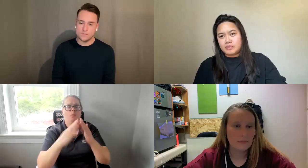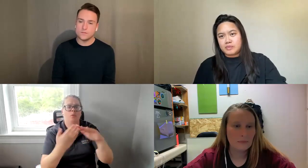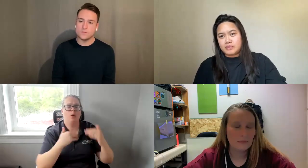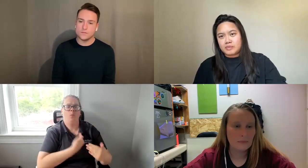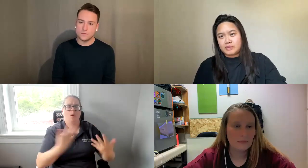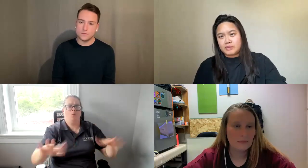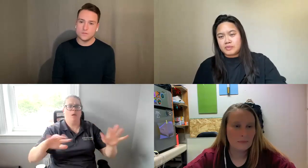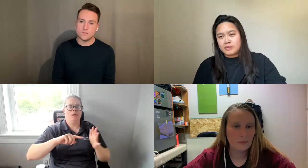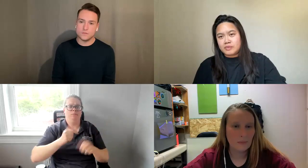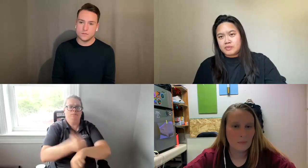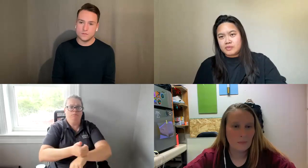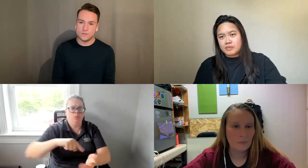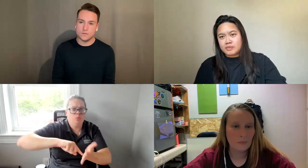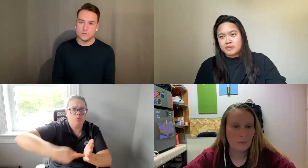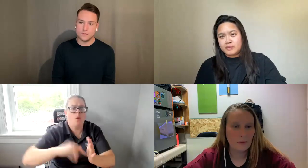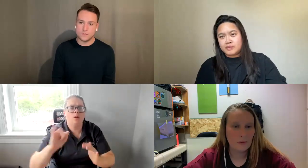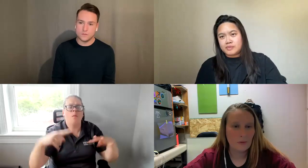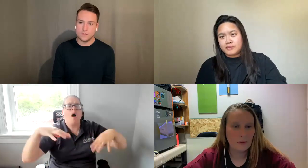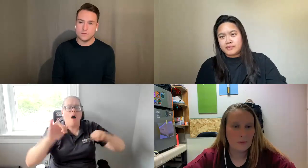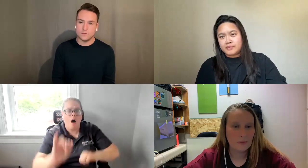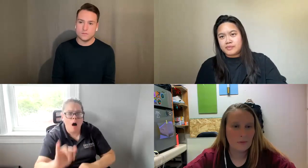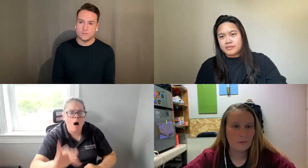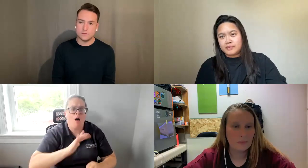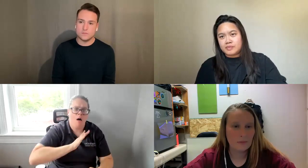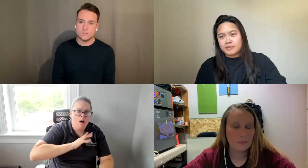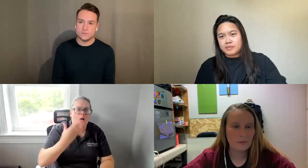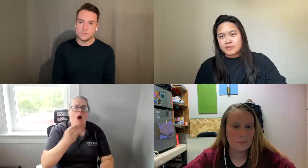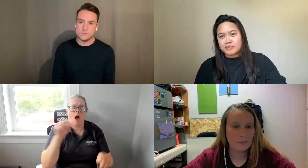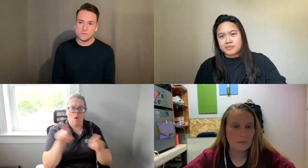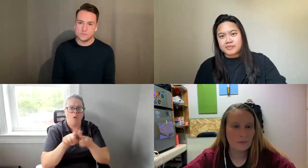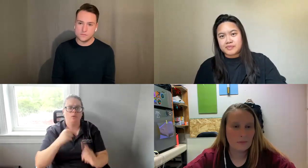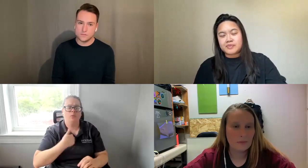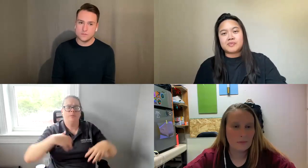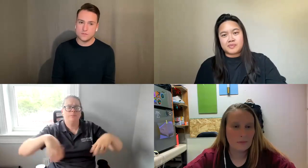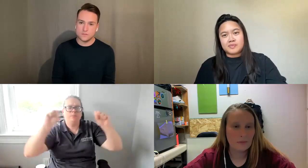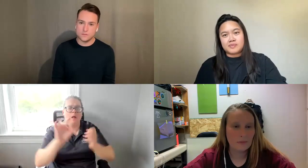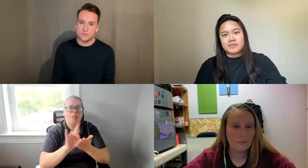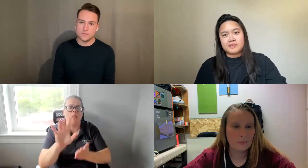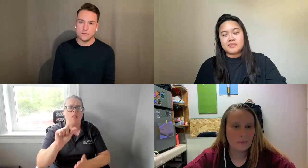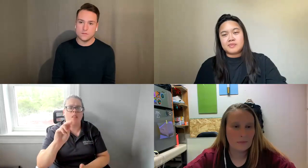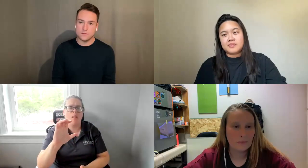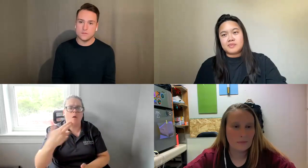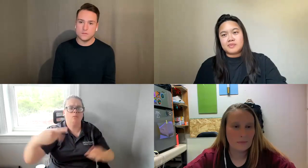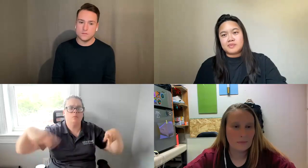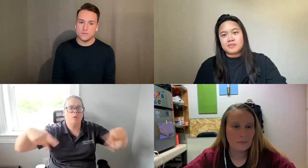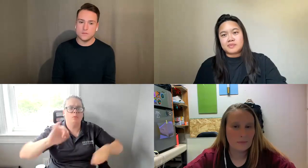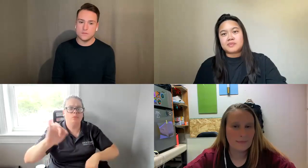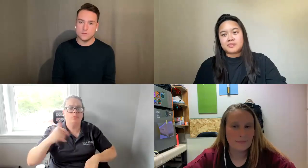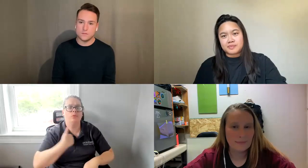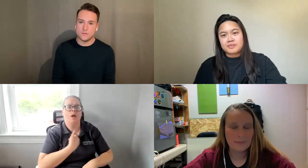We thought we had a proof of concept to get others excited.